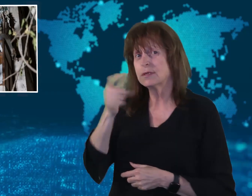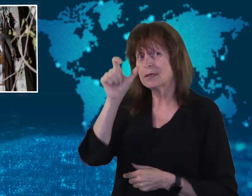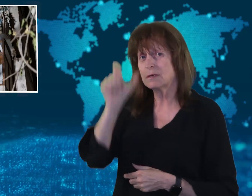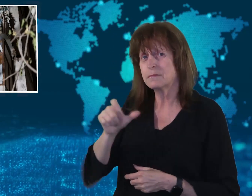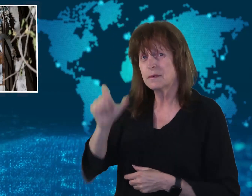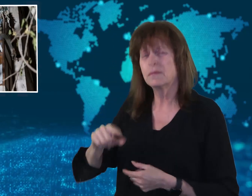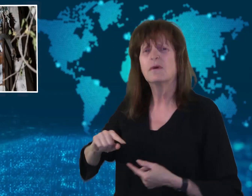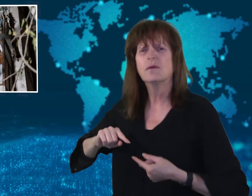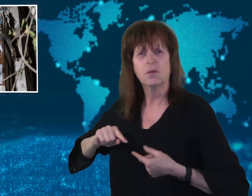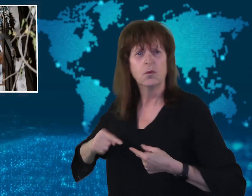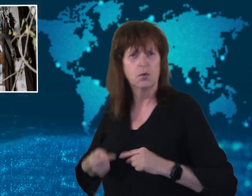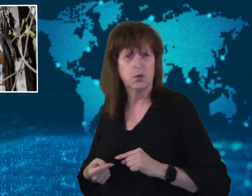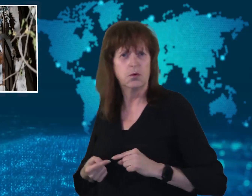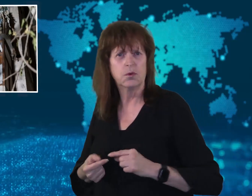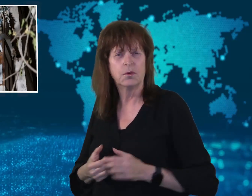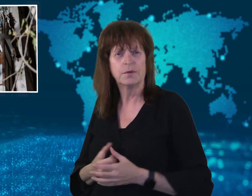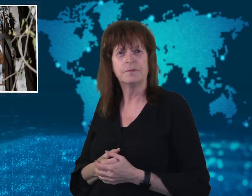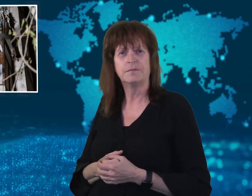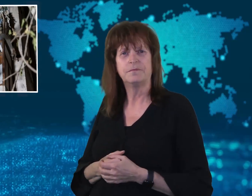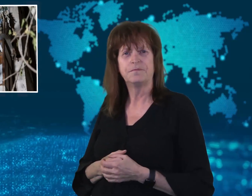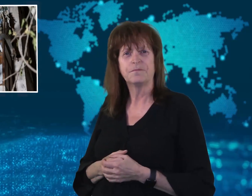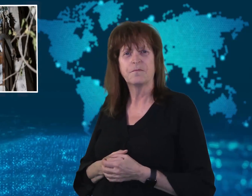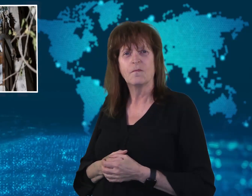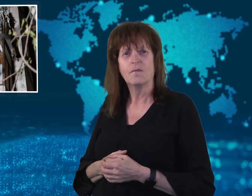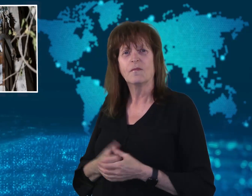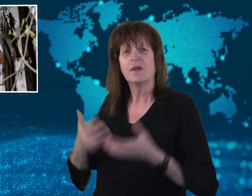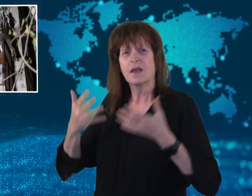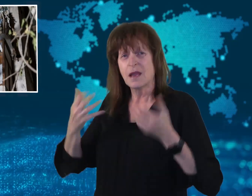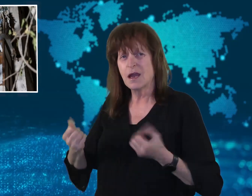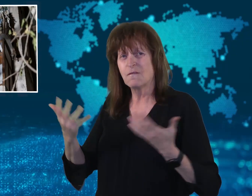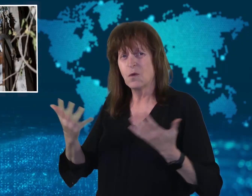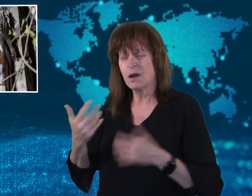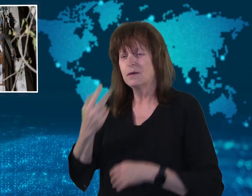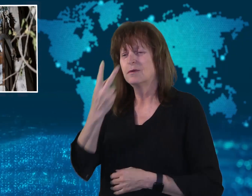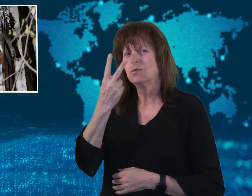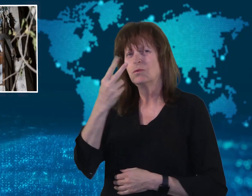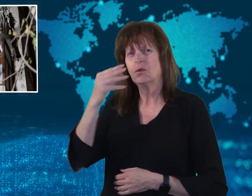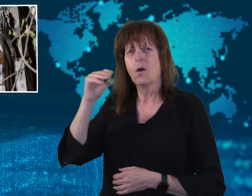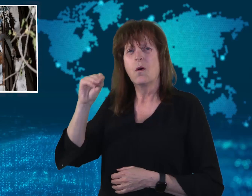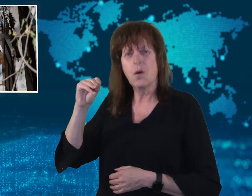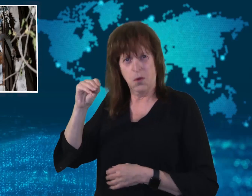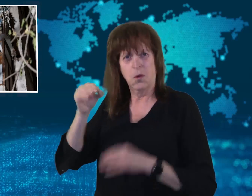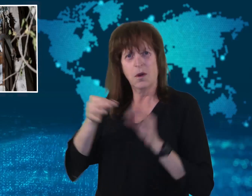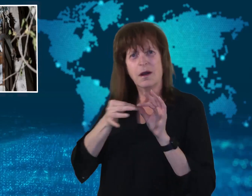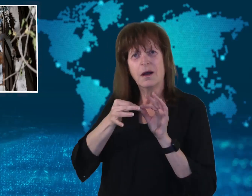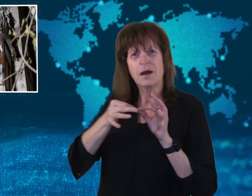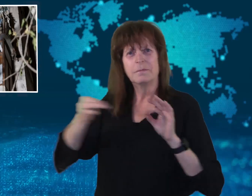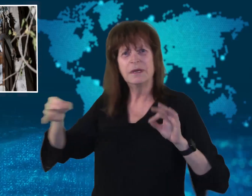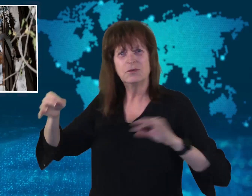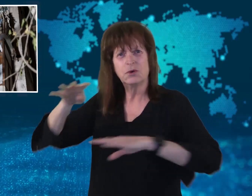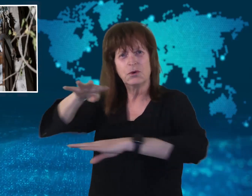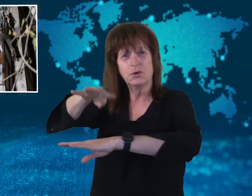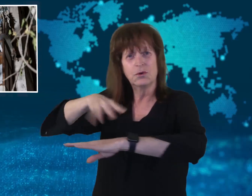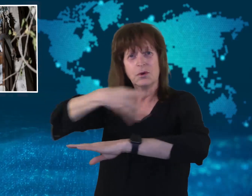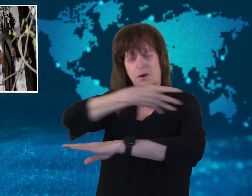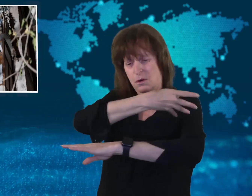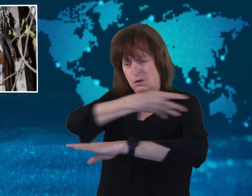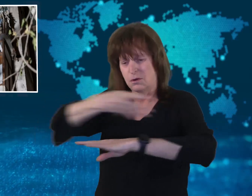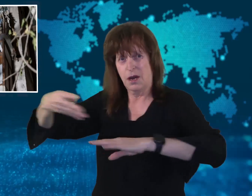Three people were injured.